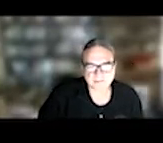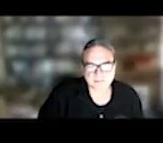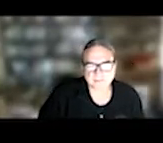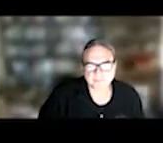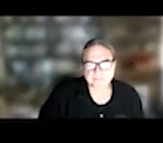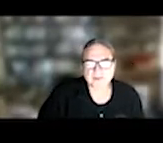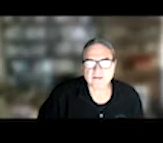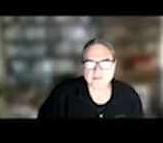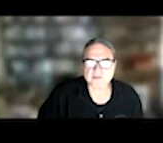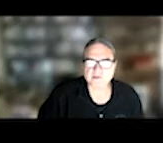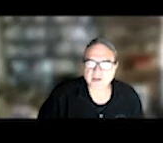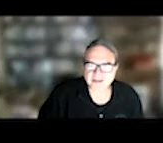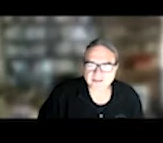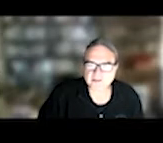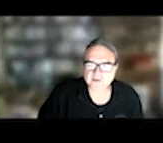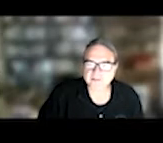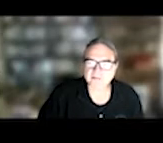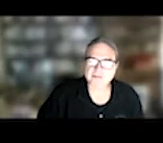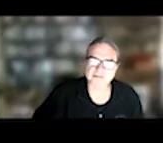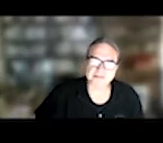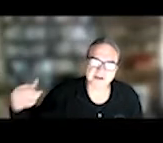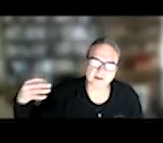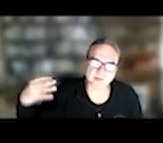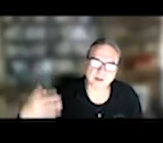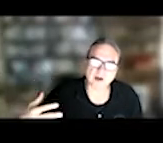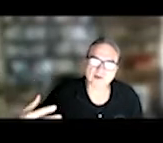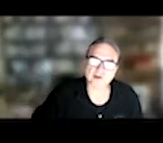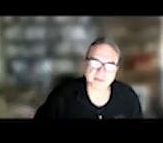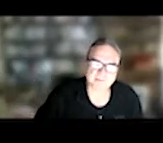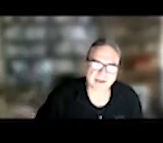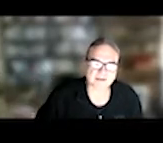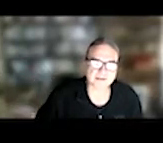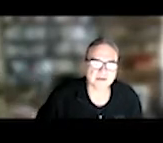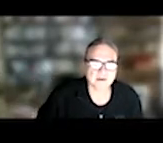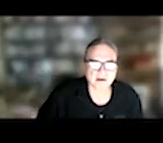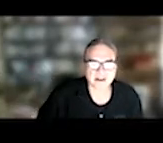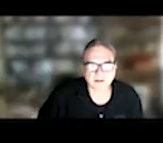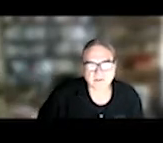people. There's also childhood trauma which has a terrible long-term impact on health,